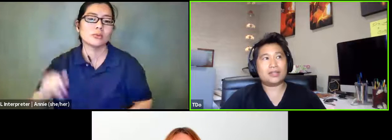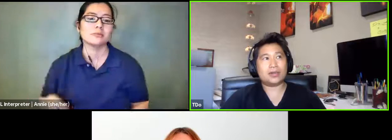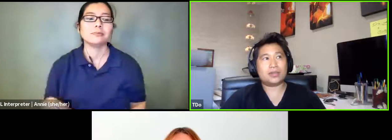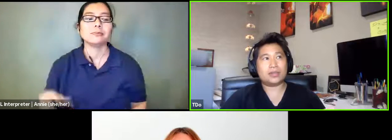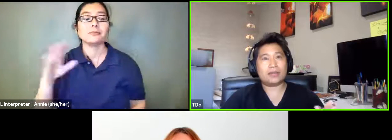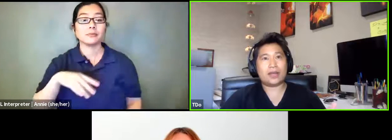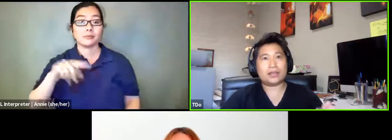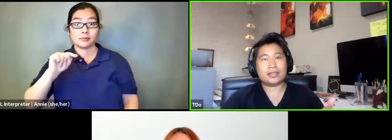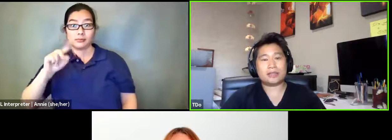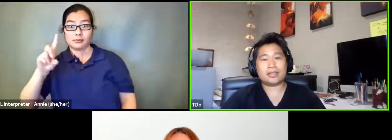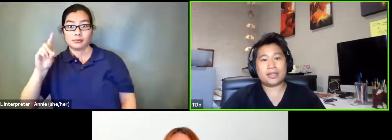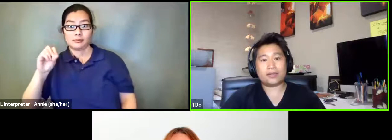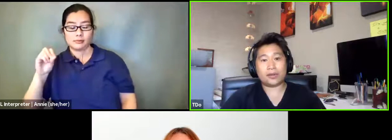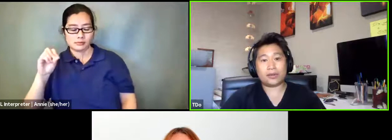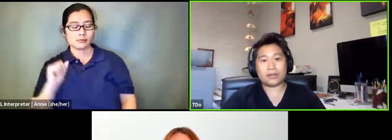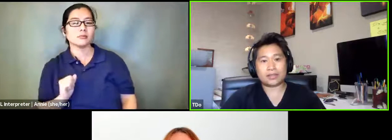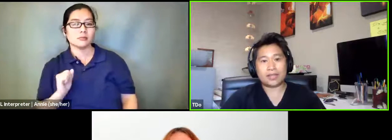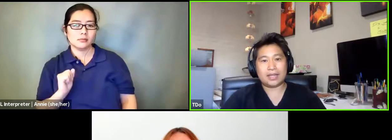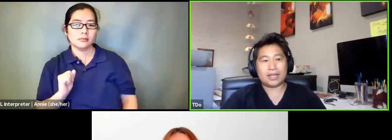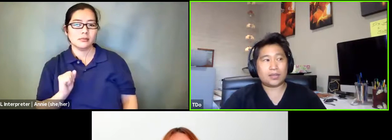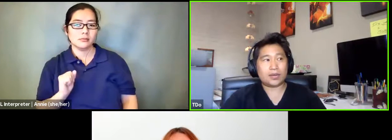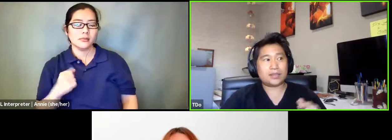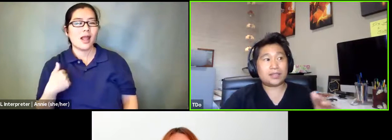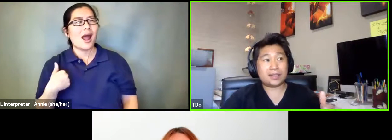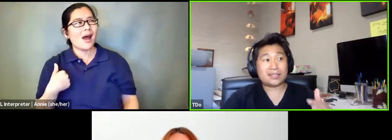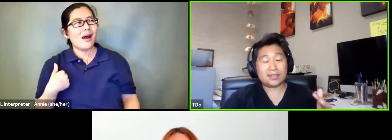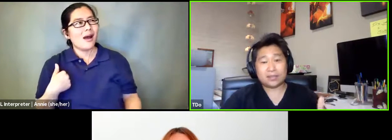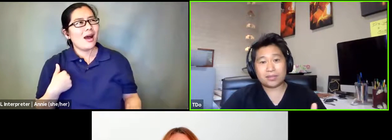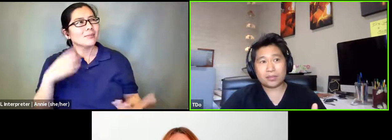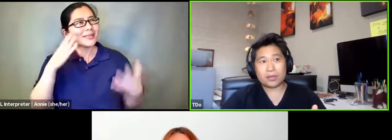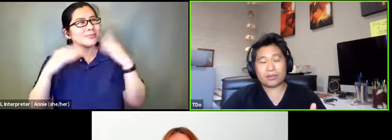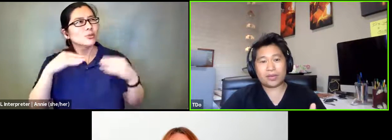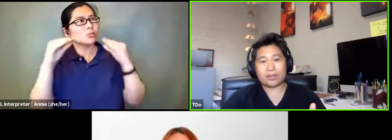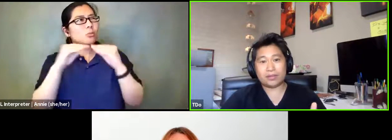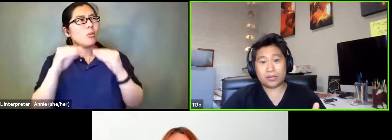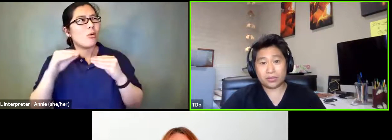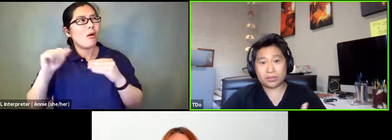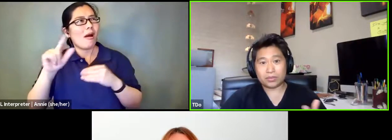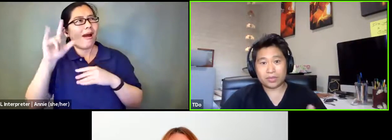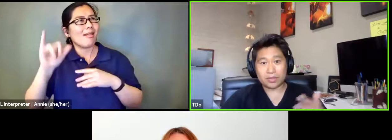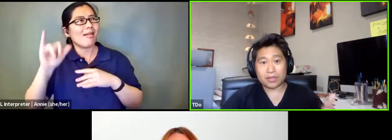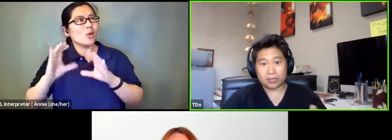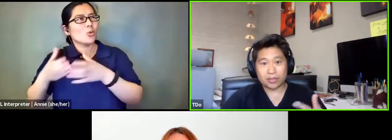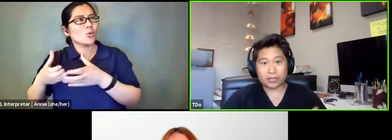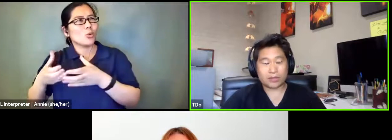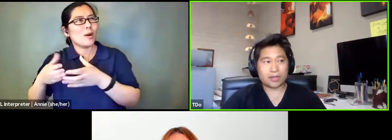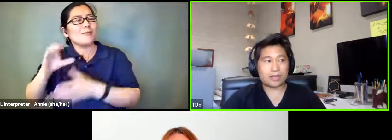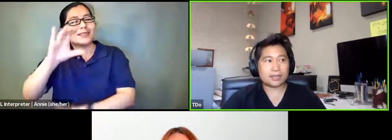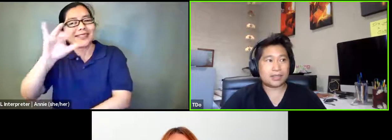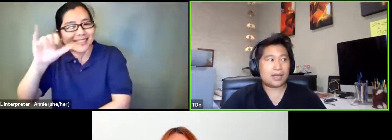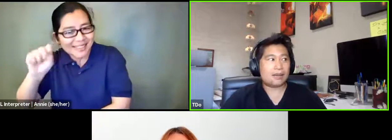in terms of White cis-presenting folks so it is still, to be quite frank, a new experience to me